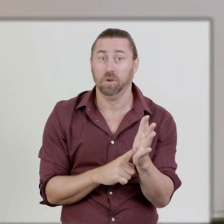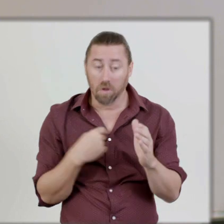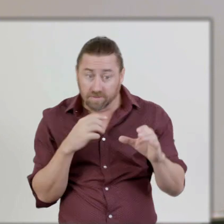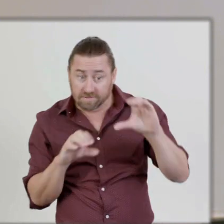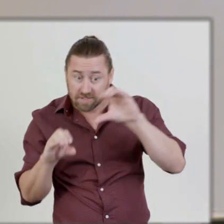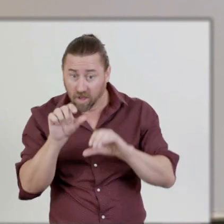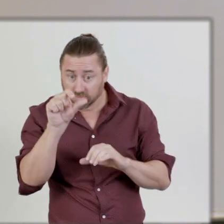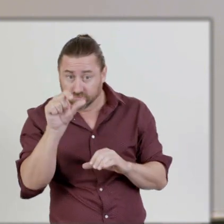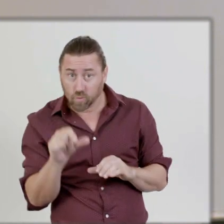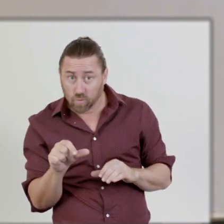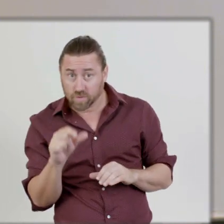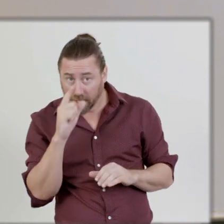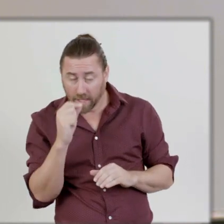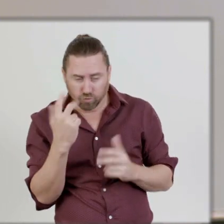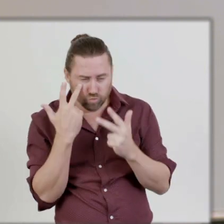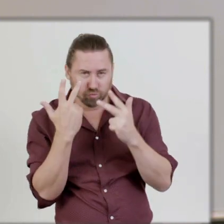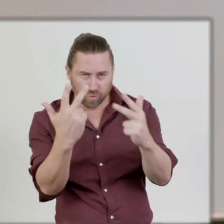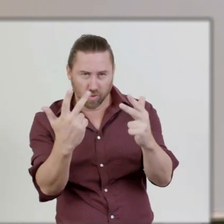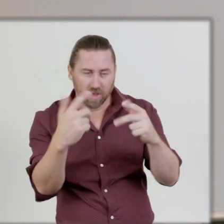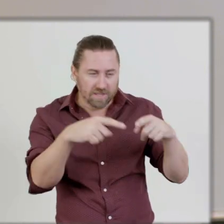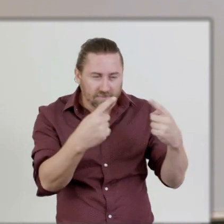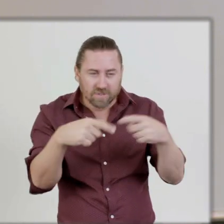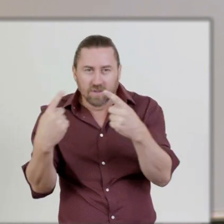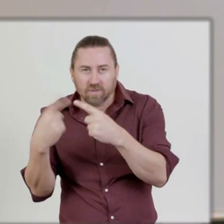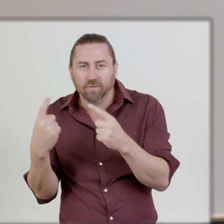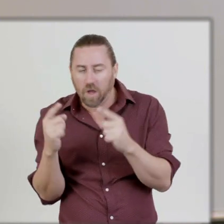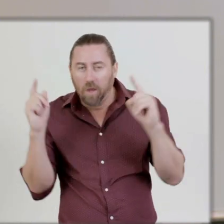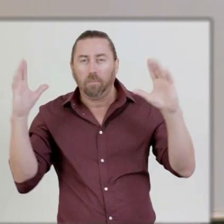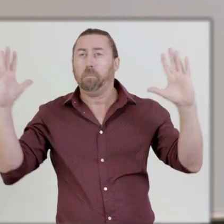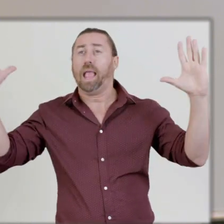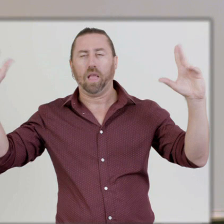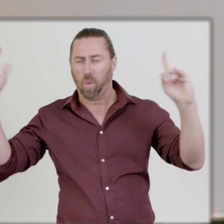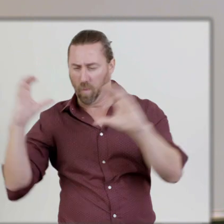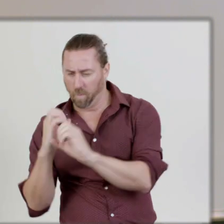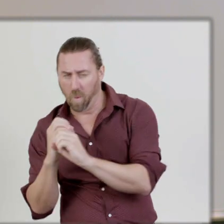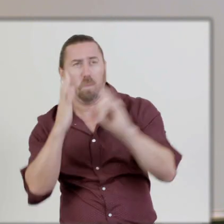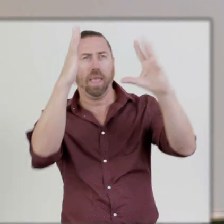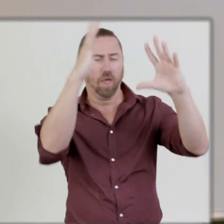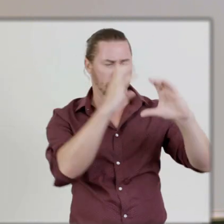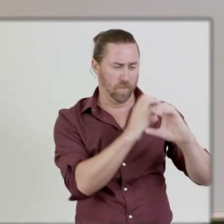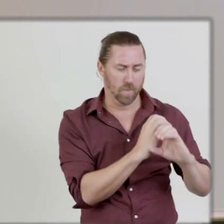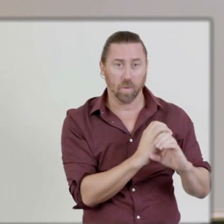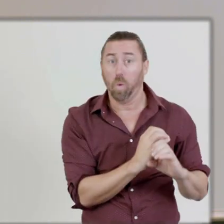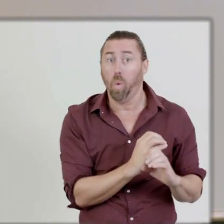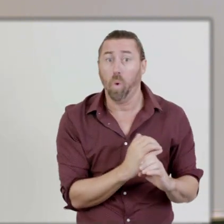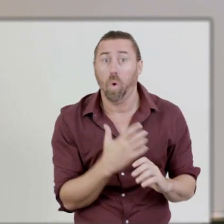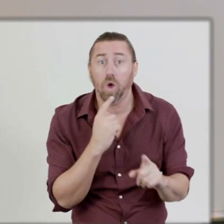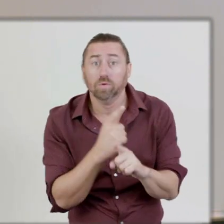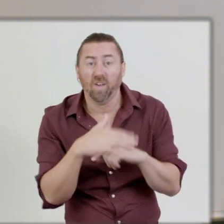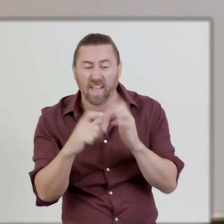Scientist use scale models to accurately represent relationships between objects, on a smaller scale, or even on a larger scale.